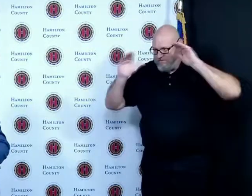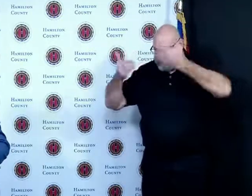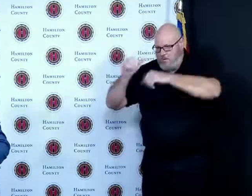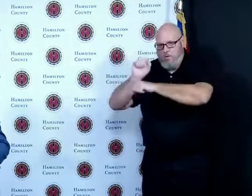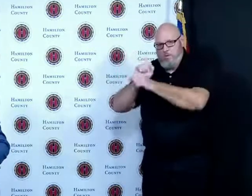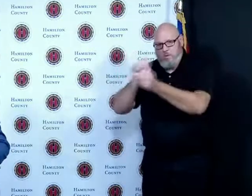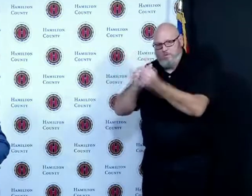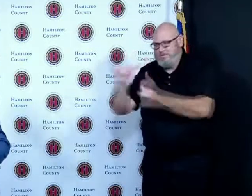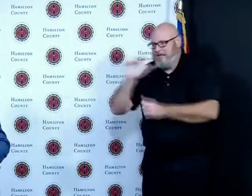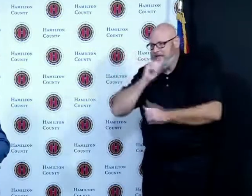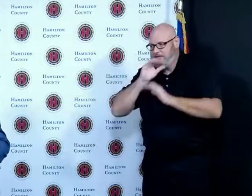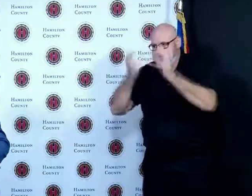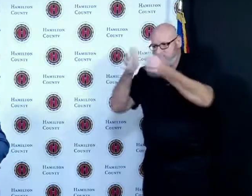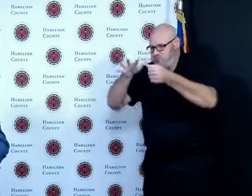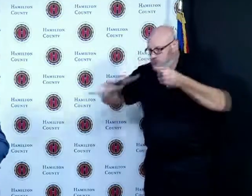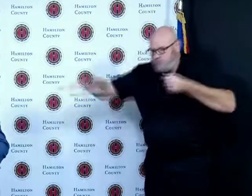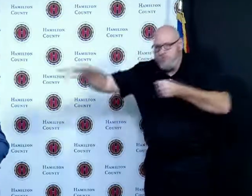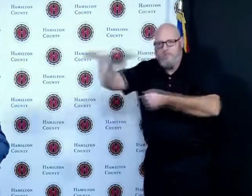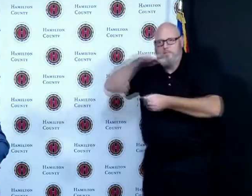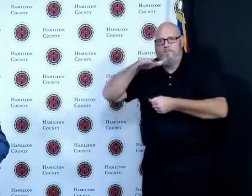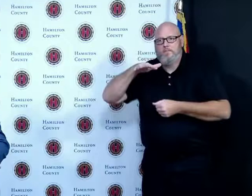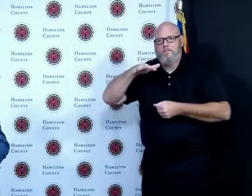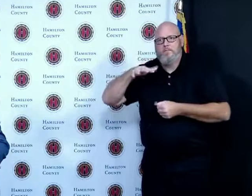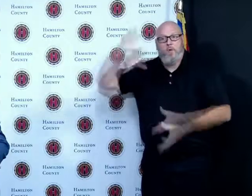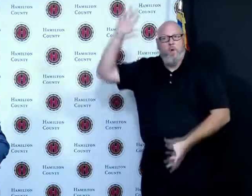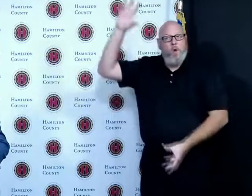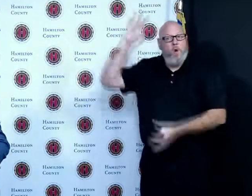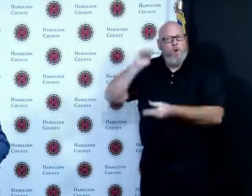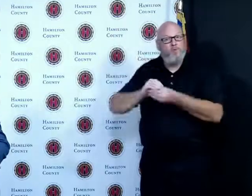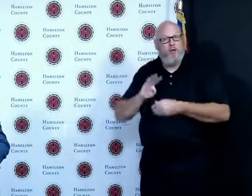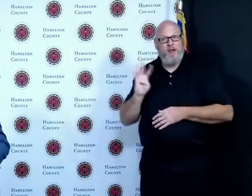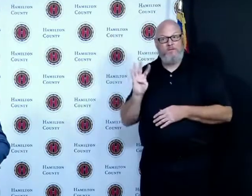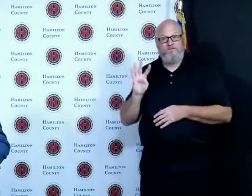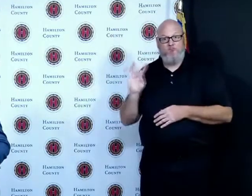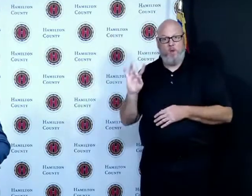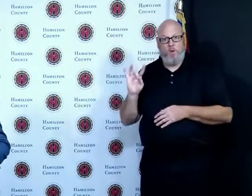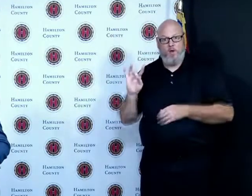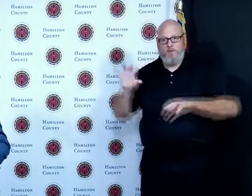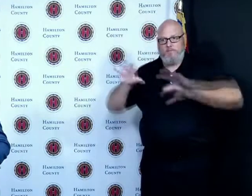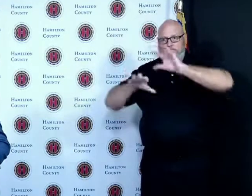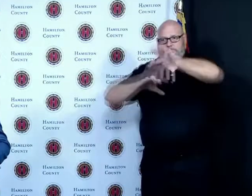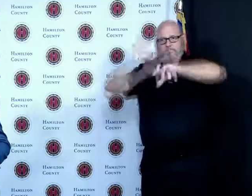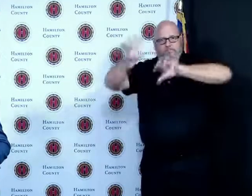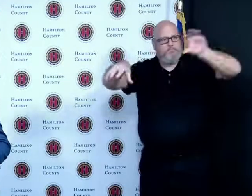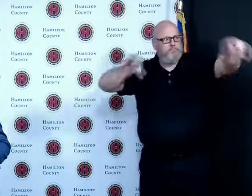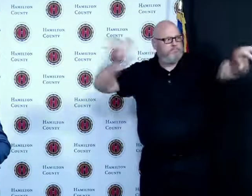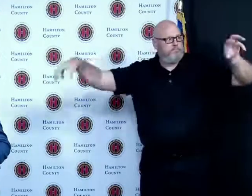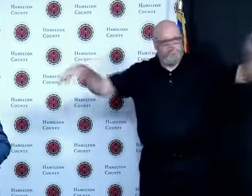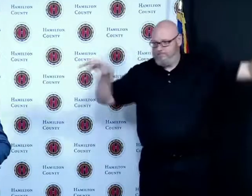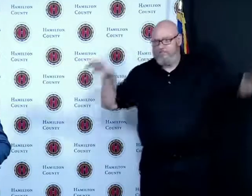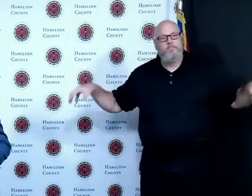providers and 11,000 doses of vaccine for those that meet that demographic that are 75 and older